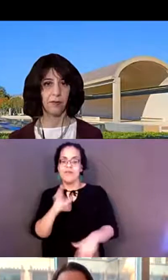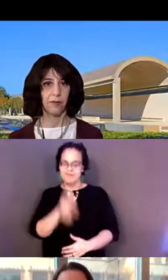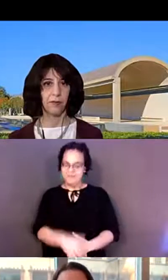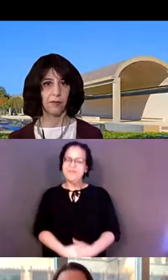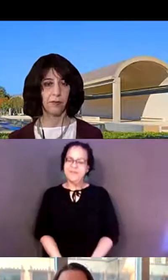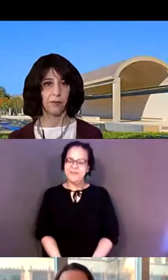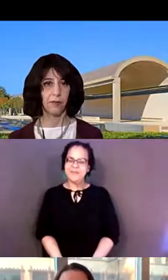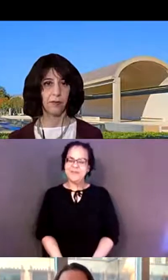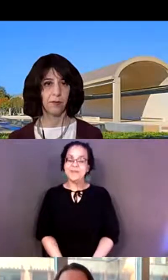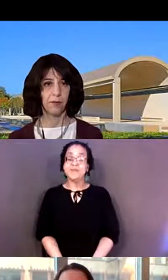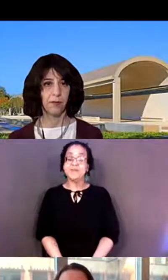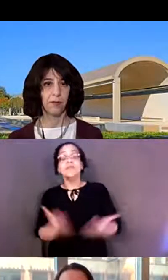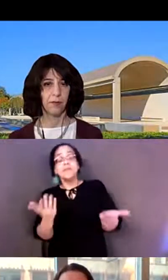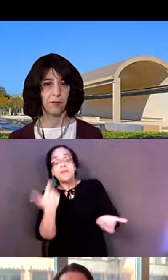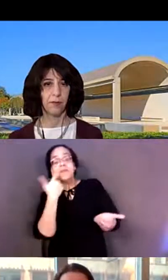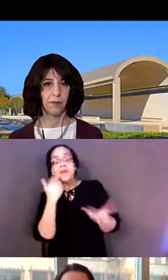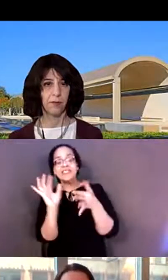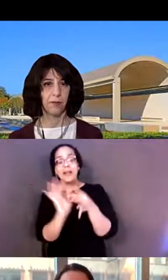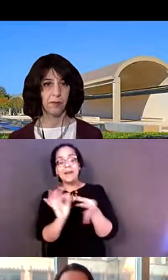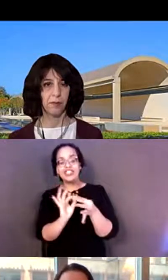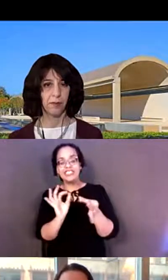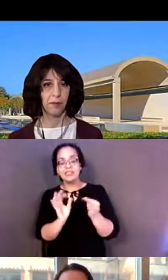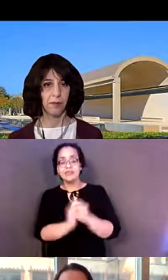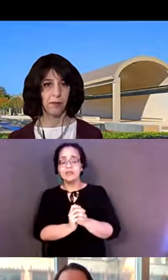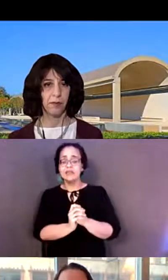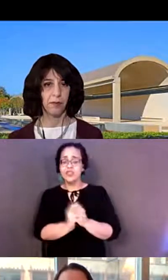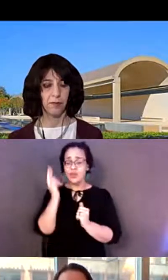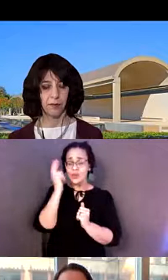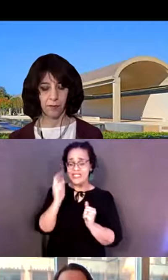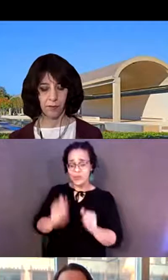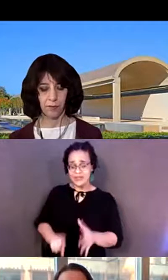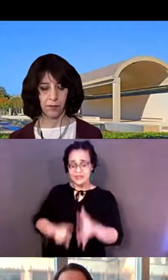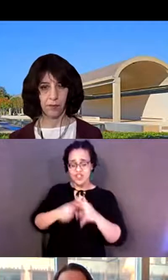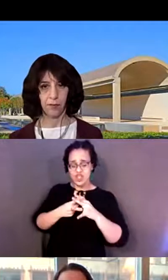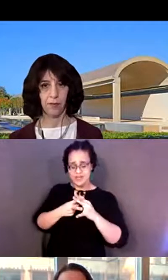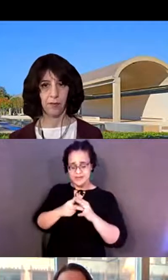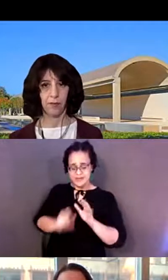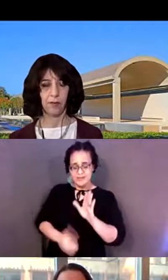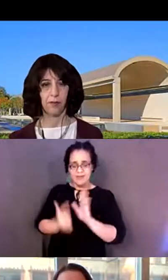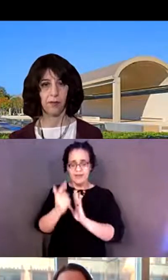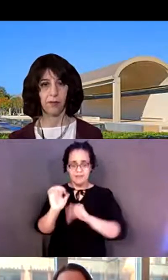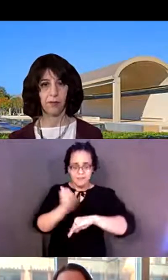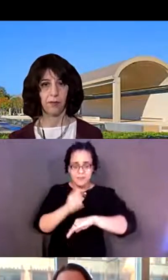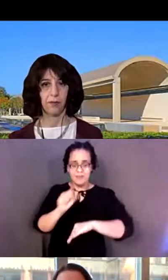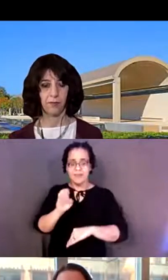So as I mentioned, the reason for this was to to address the issue of limiting